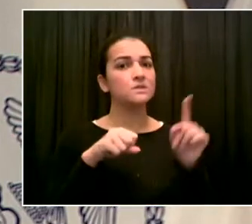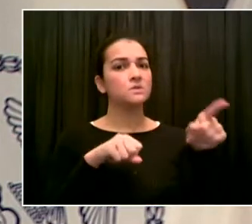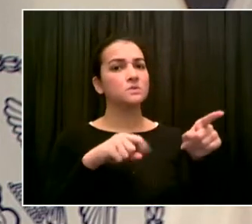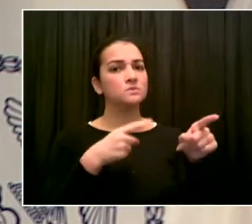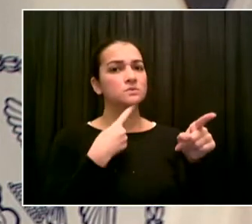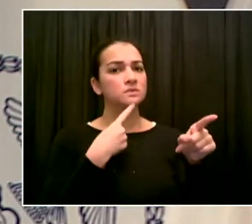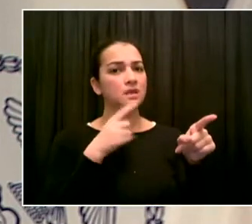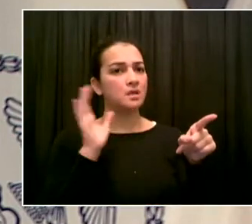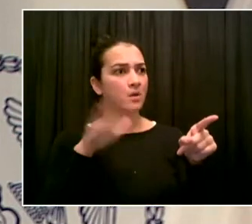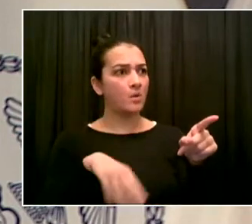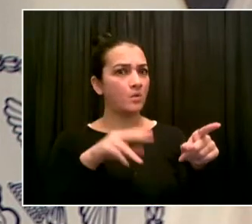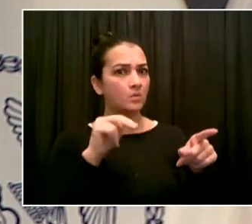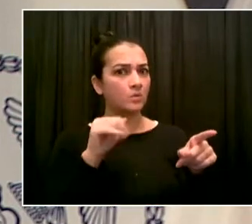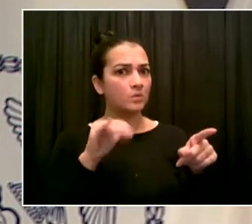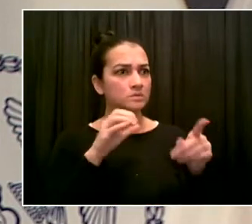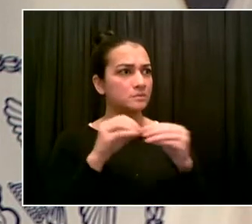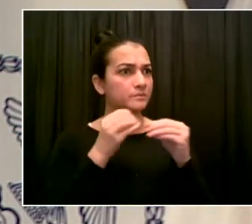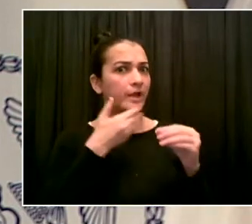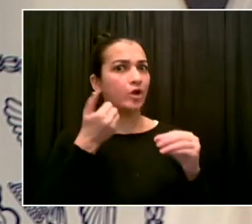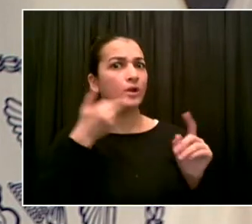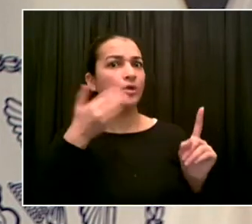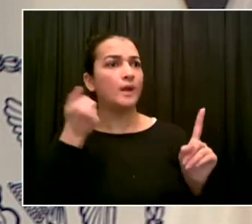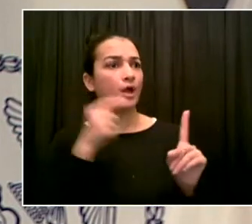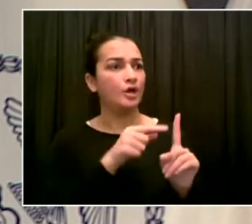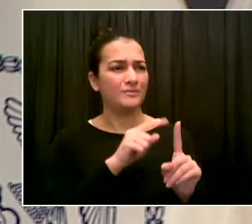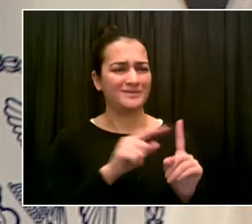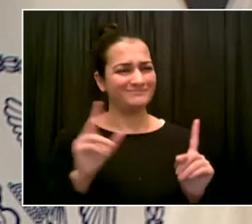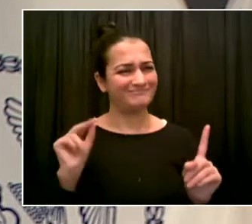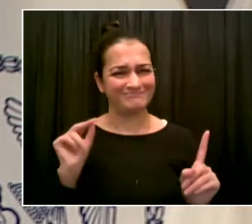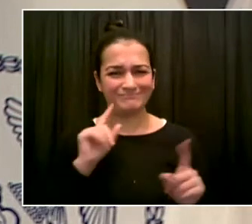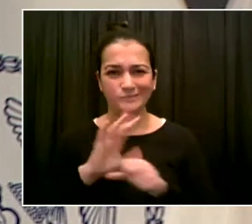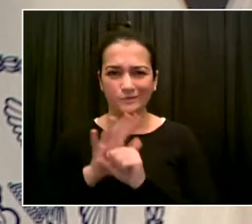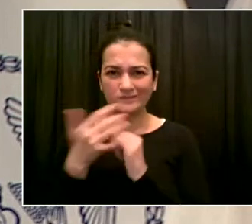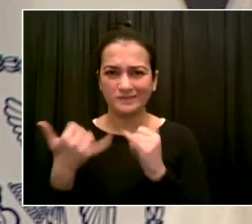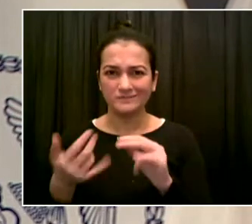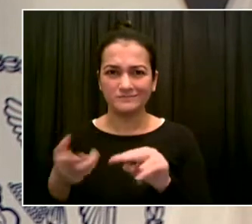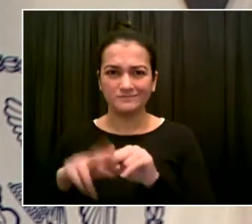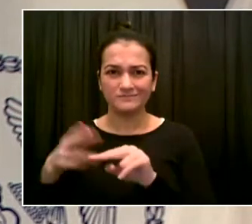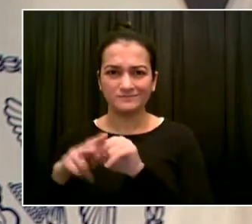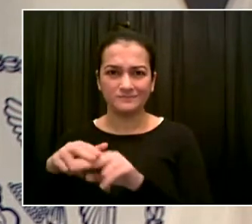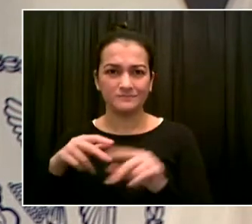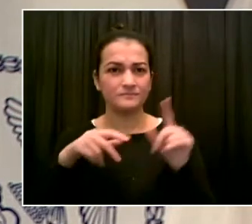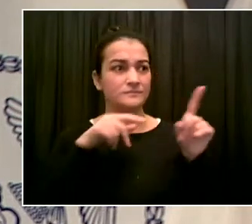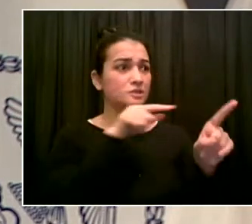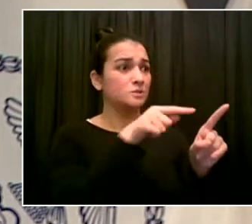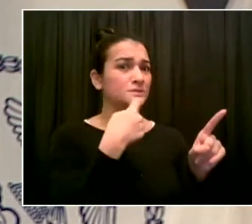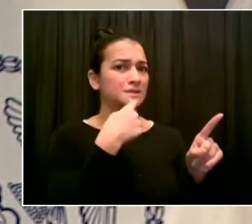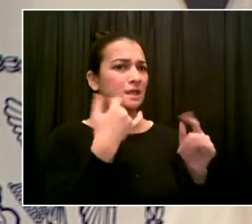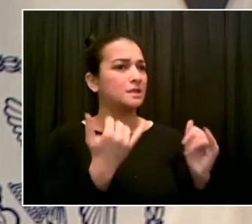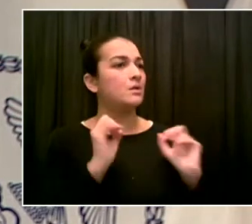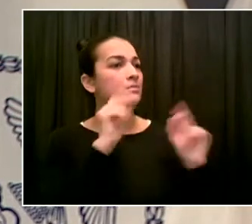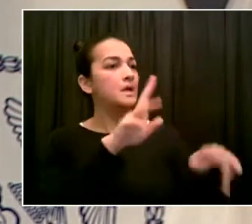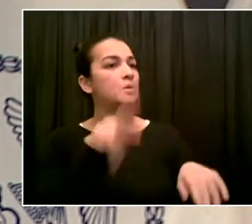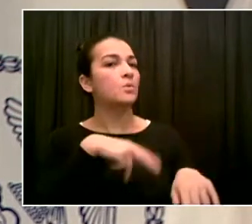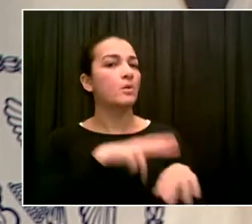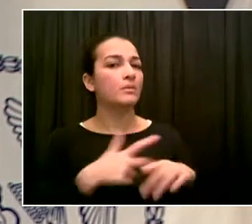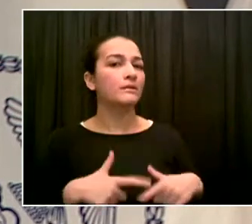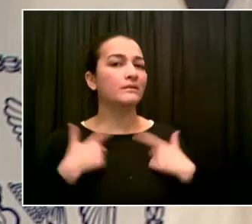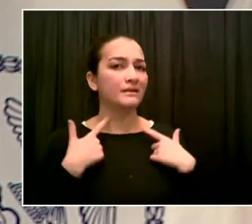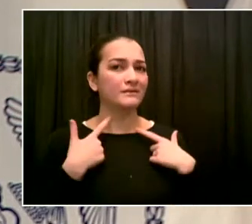YOU WERE TALKING ABOUT OWH PEOPLE